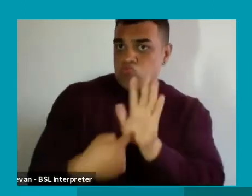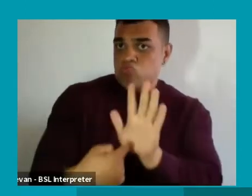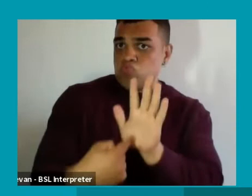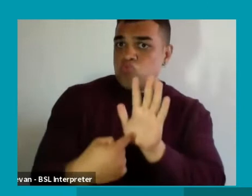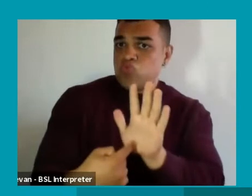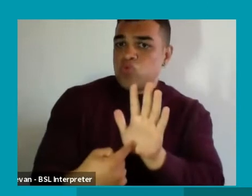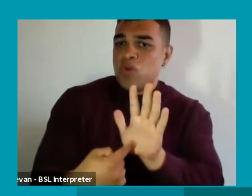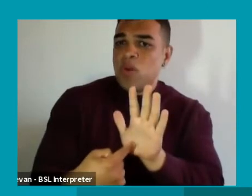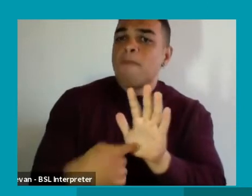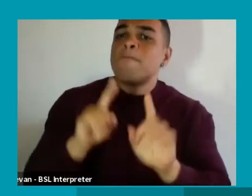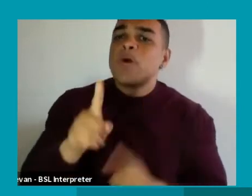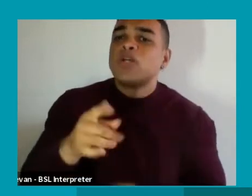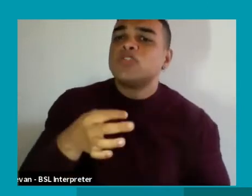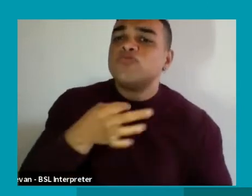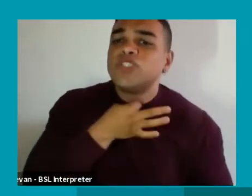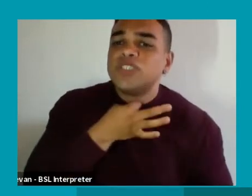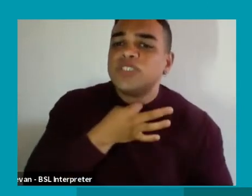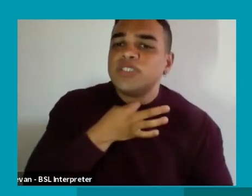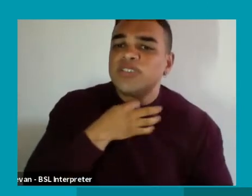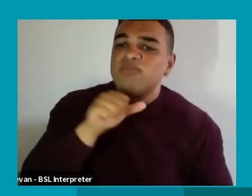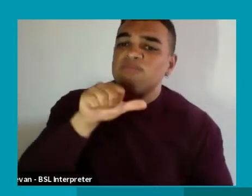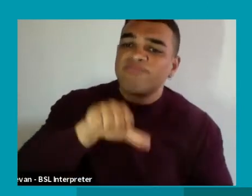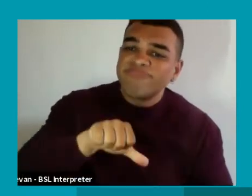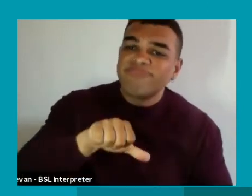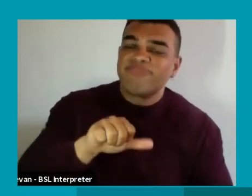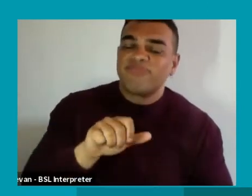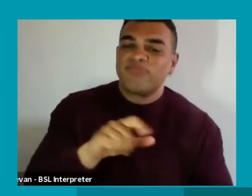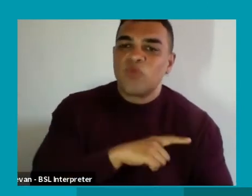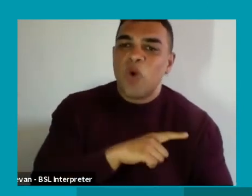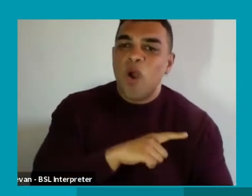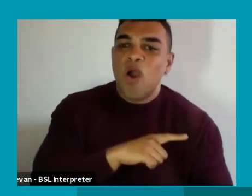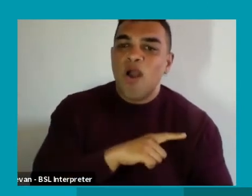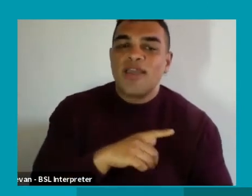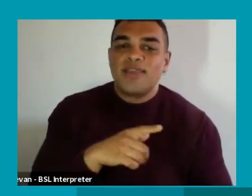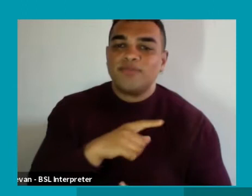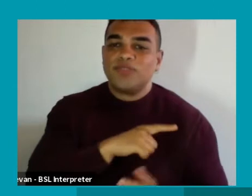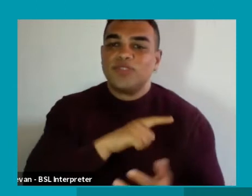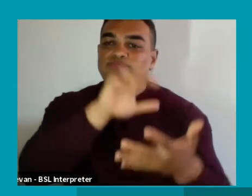have a tendency to be a little bit longer than a skills based CV or a chronological CV.